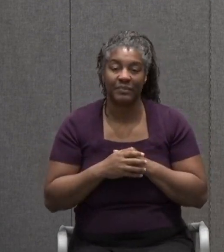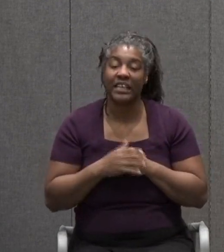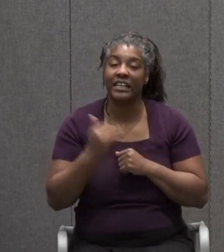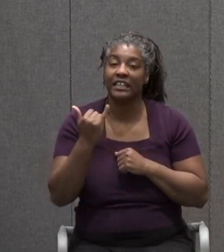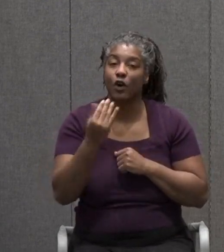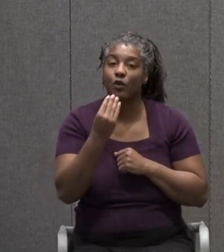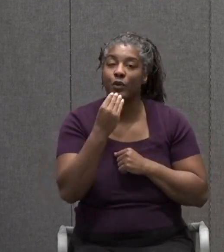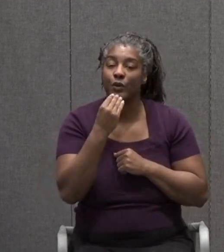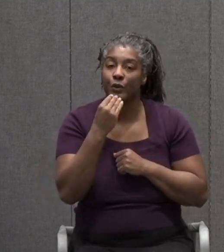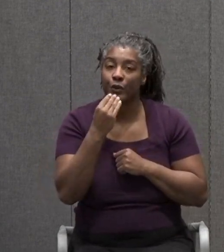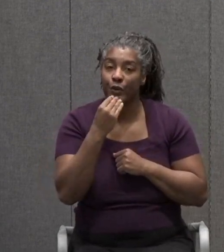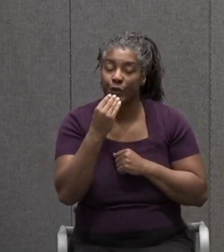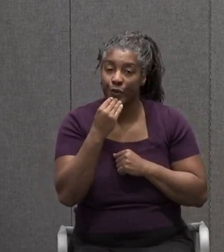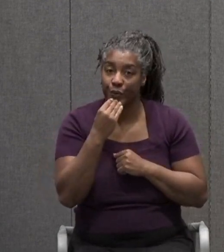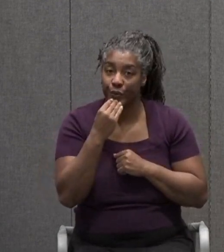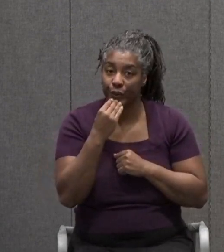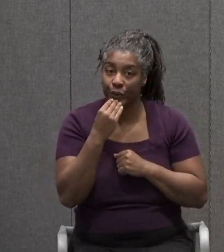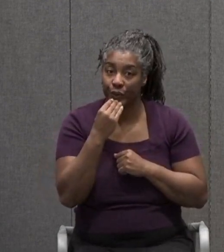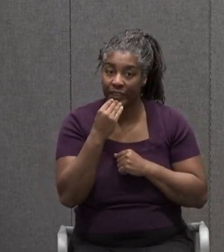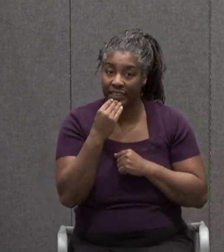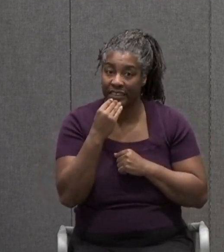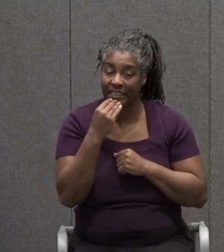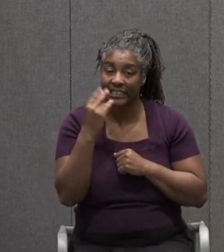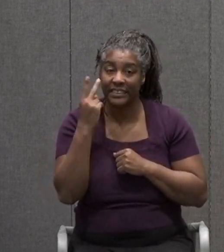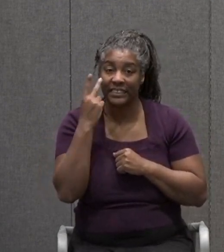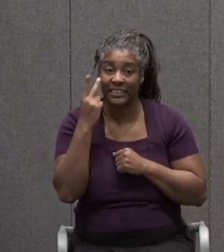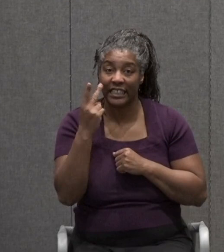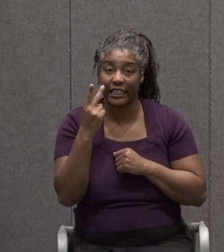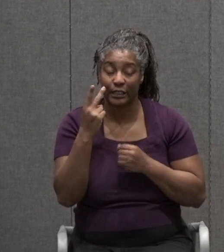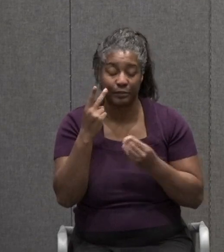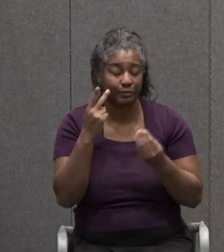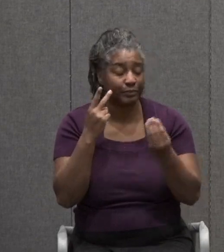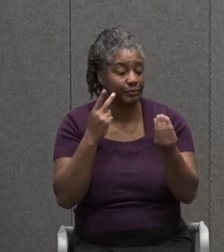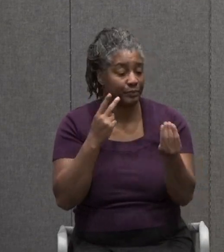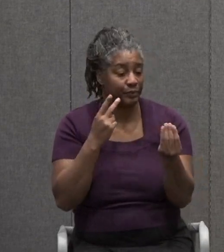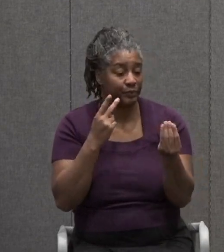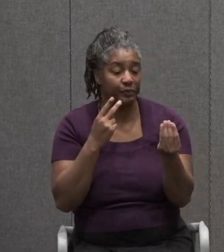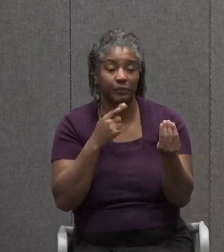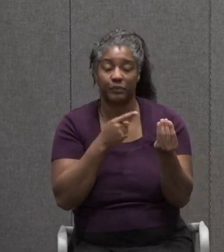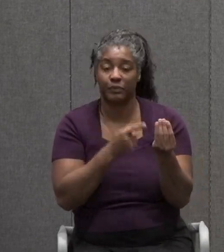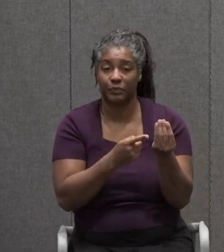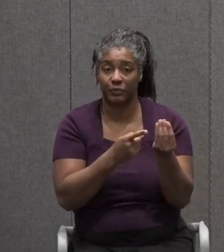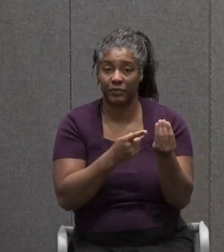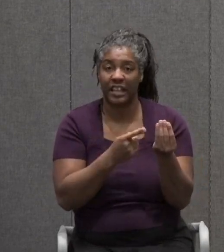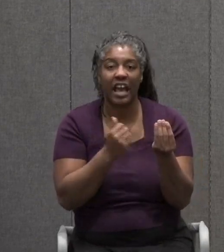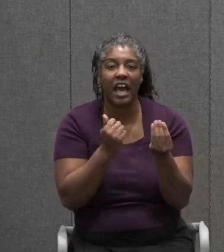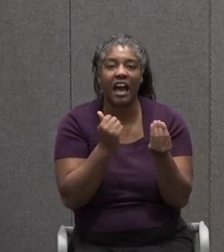I want you to first practice it with all of your senses. So first we're gonna look at it.